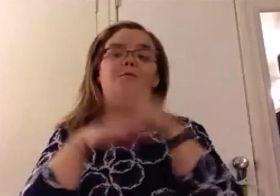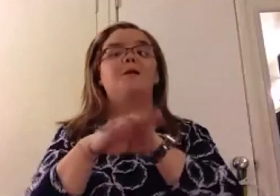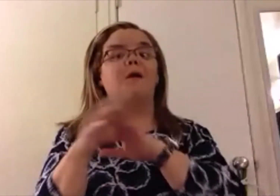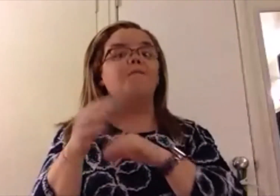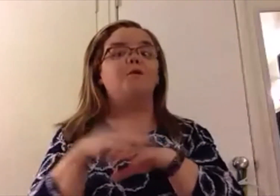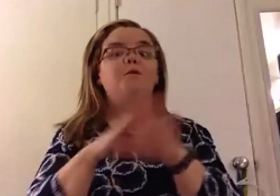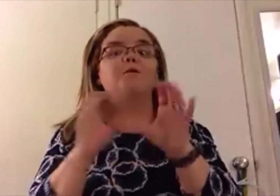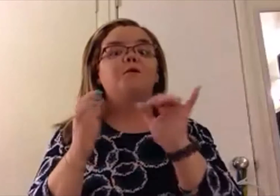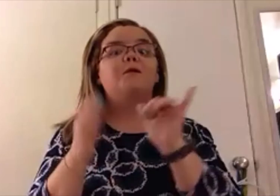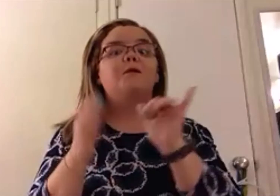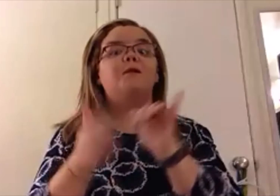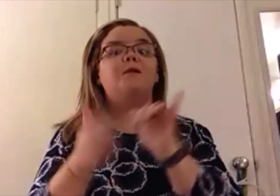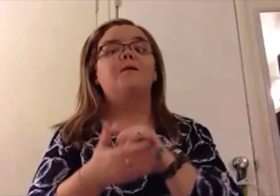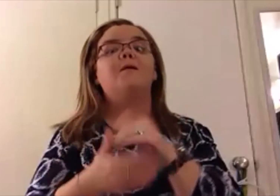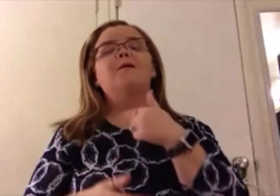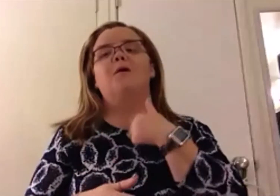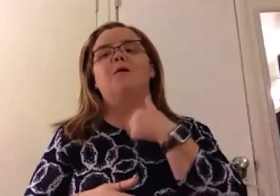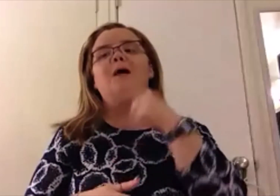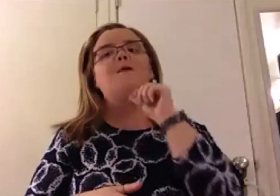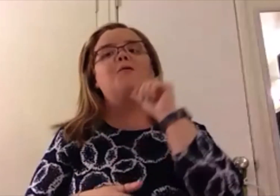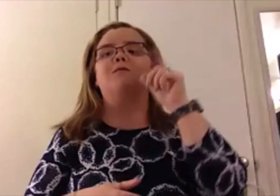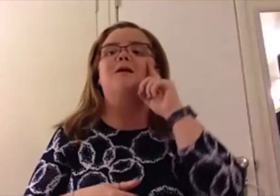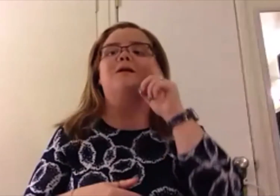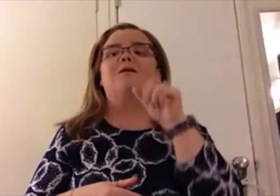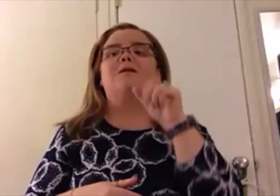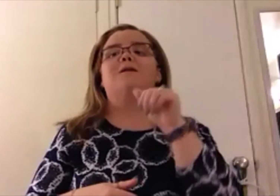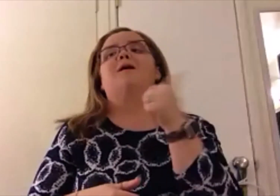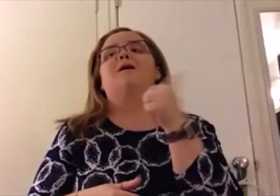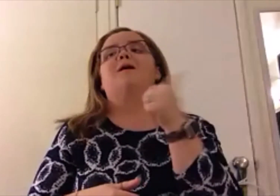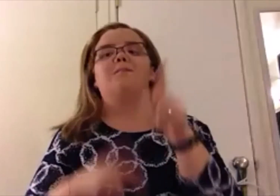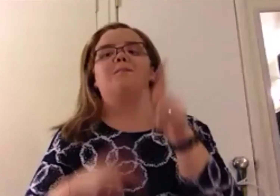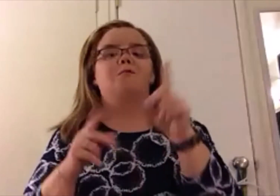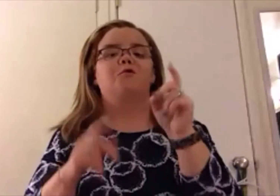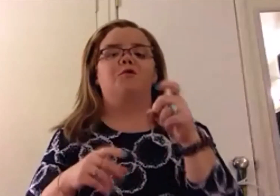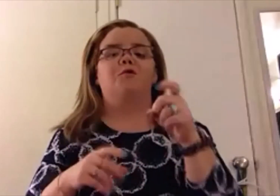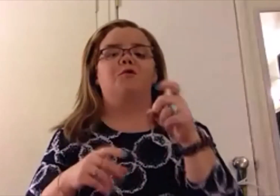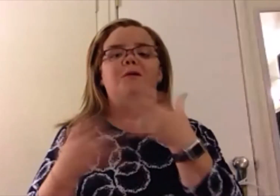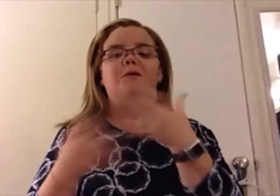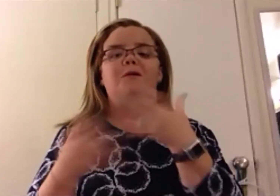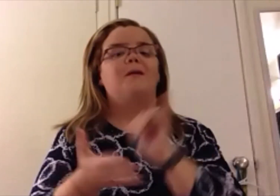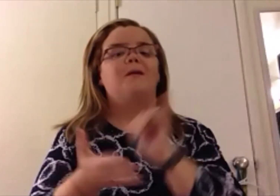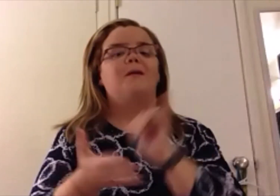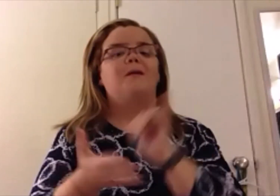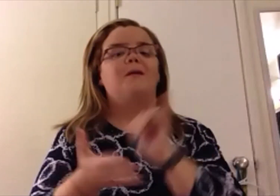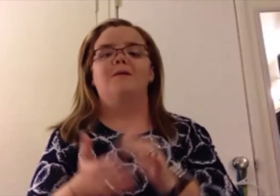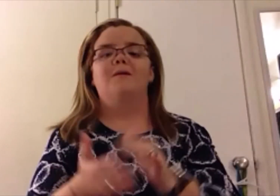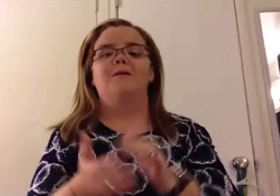comfortable doing that so i don't think that other people should be scared of that because